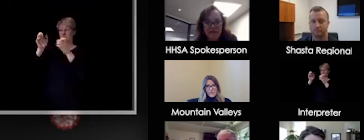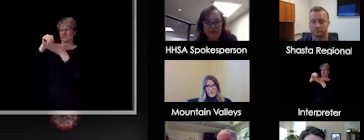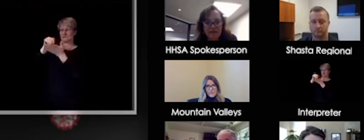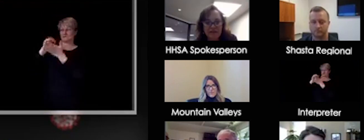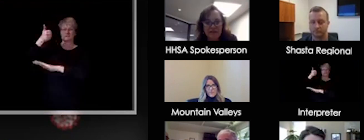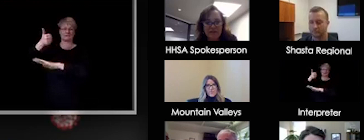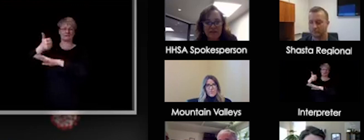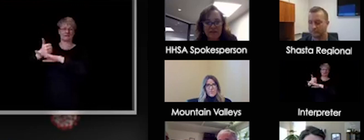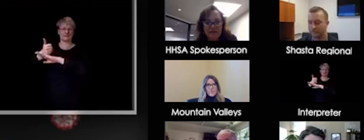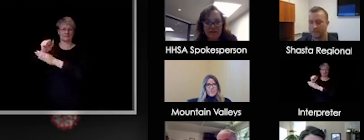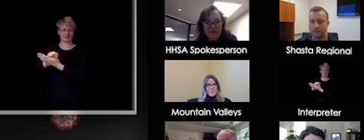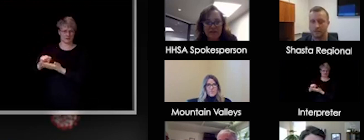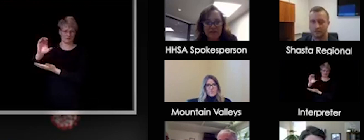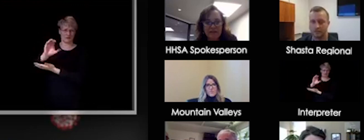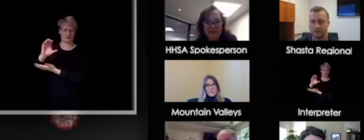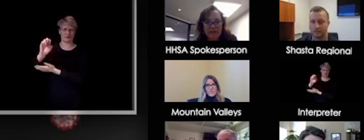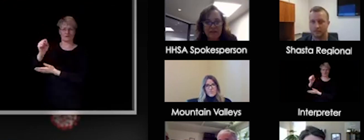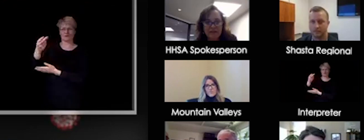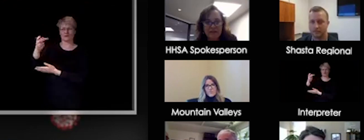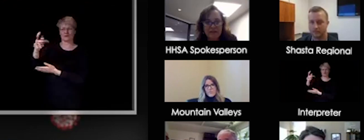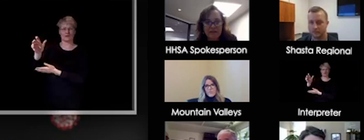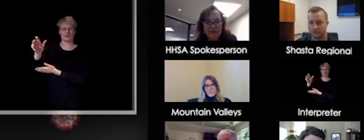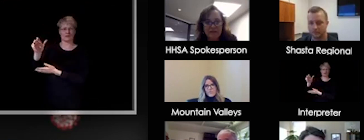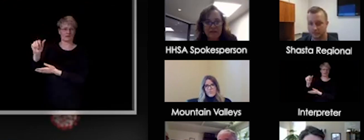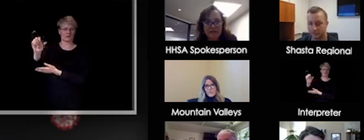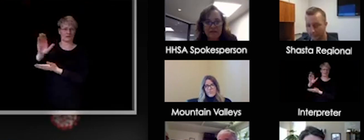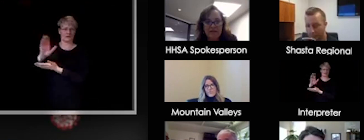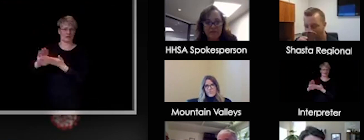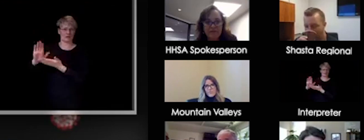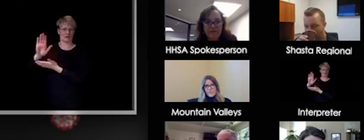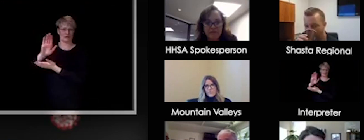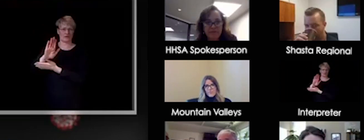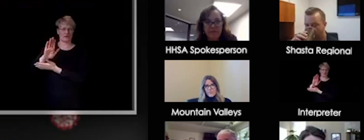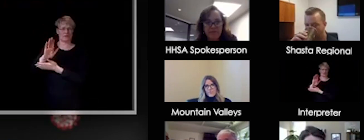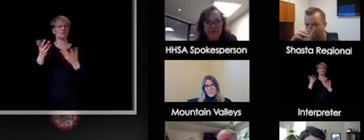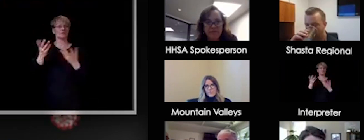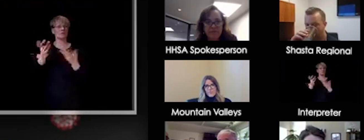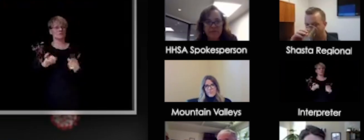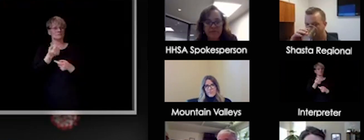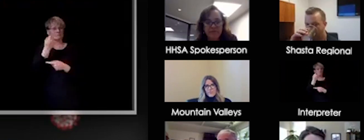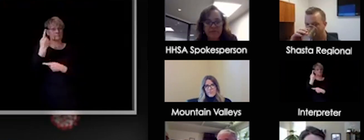Following the protest marches there was a recommendation that people should go get tested.